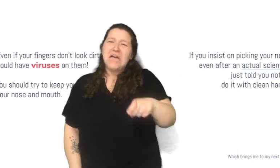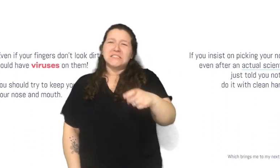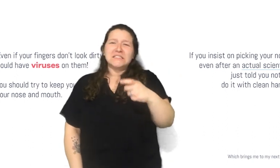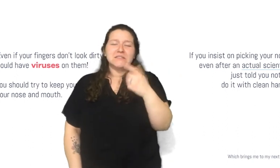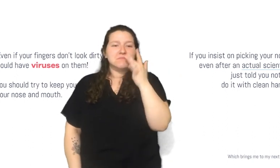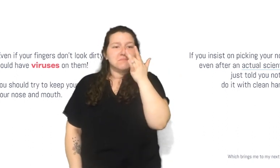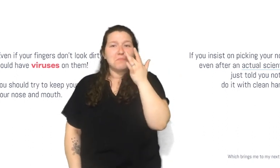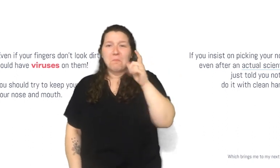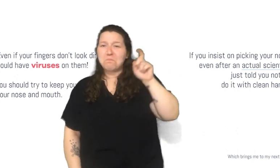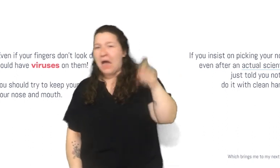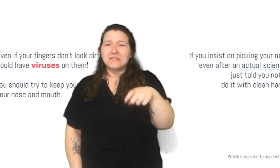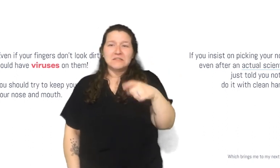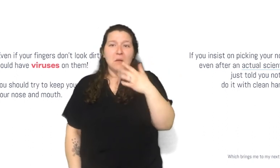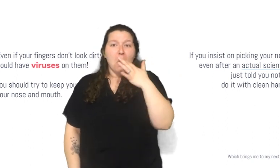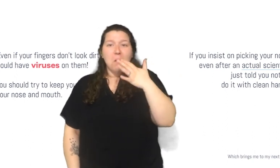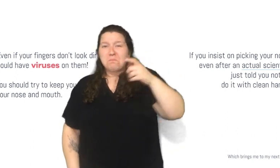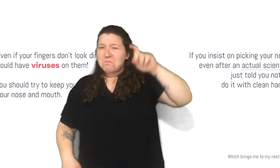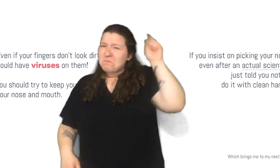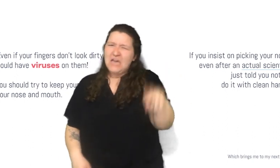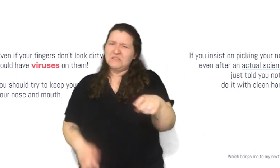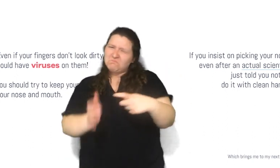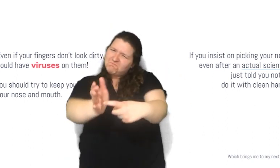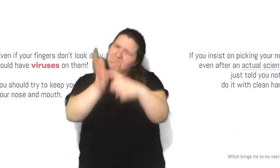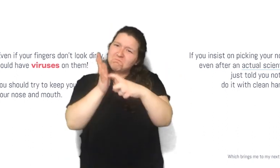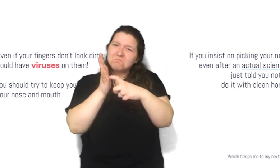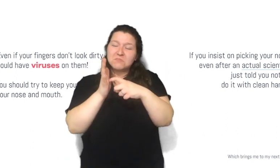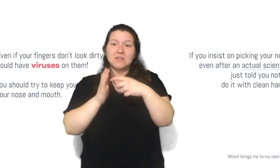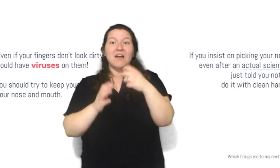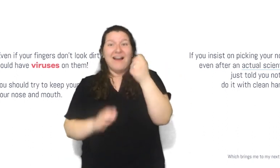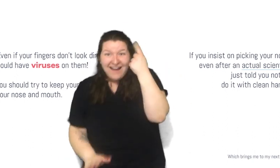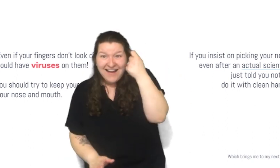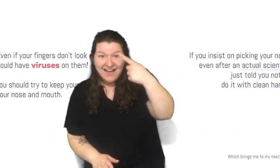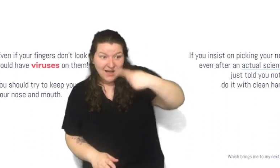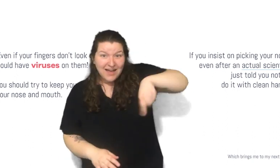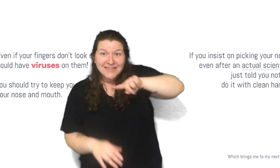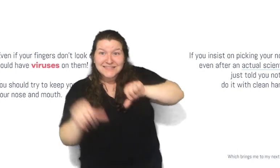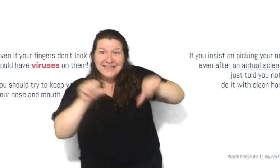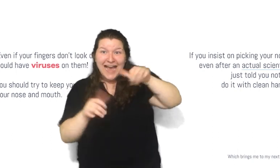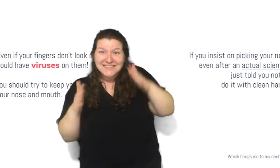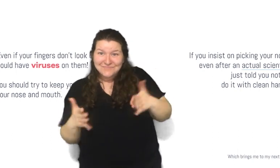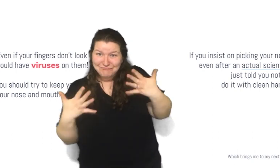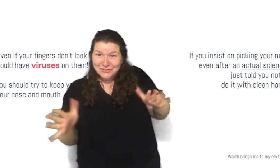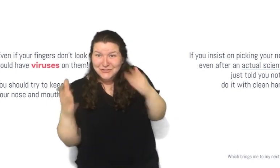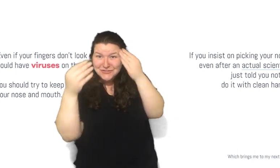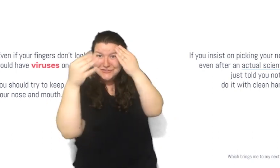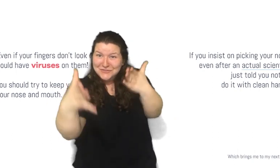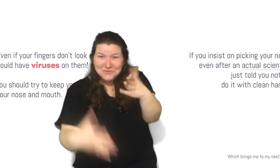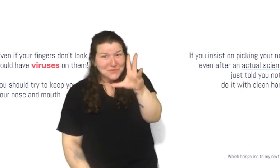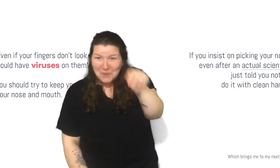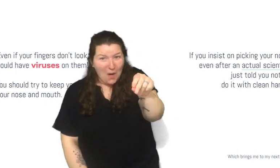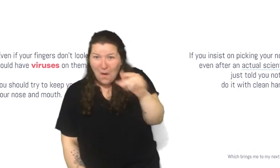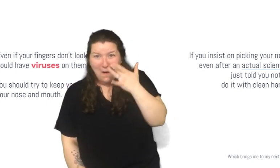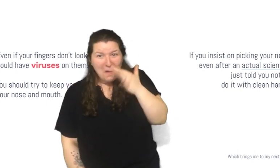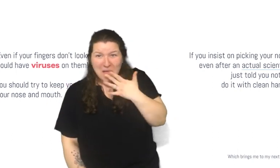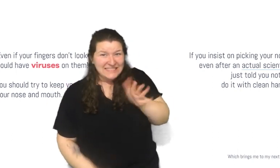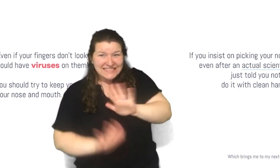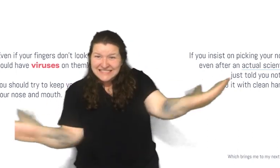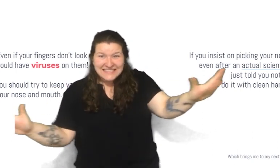If you insist on picking your nose, even after an actual scientist just told you not to,